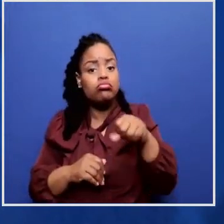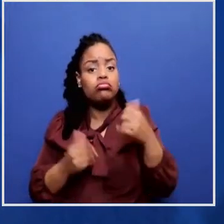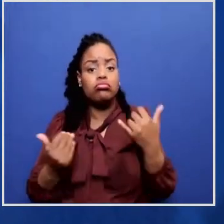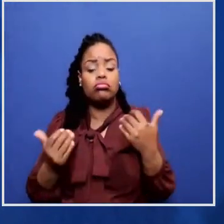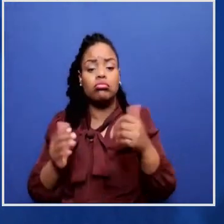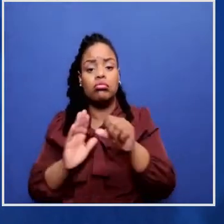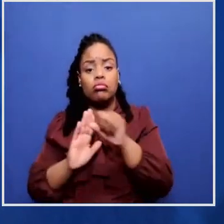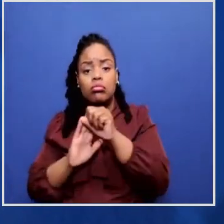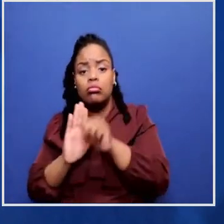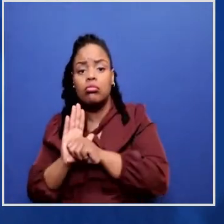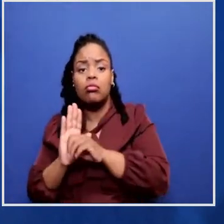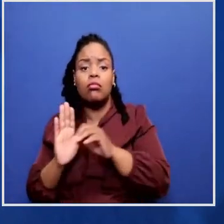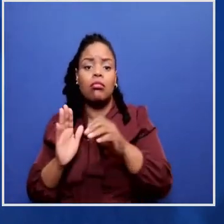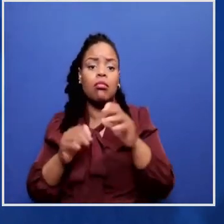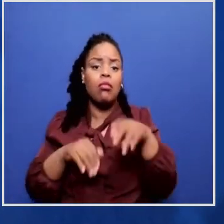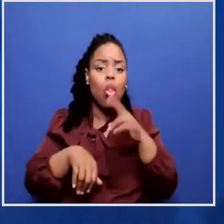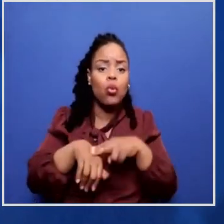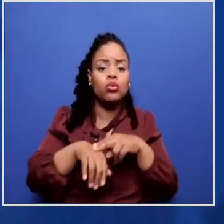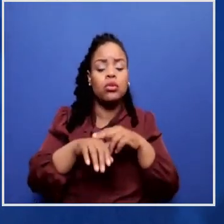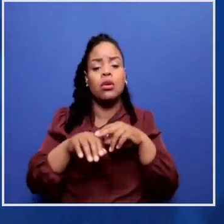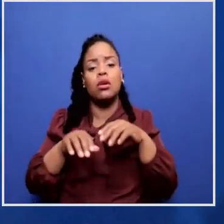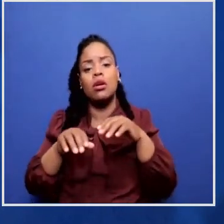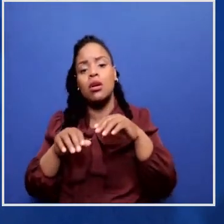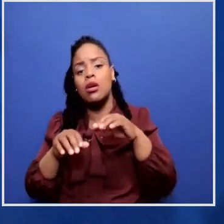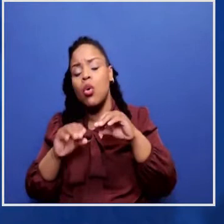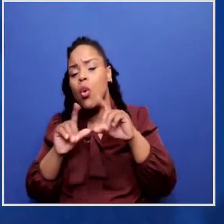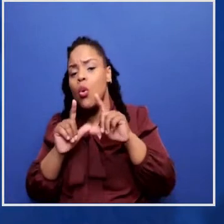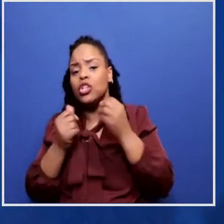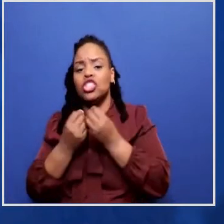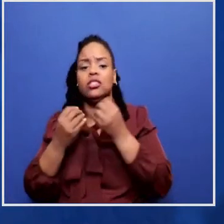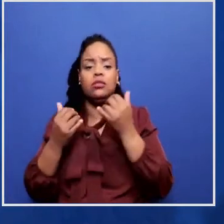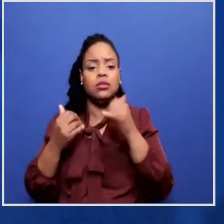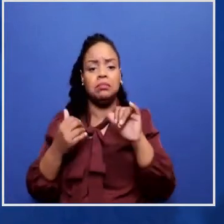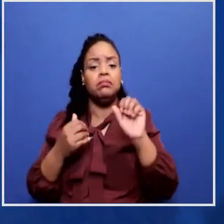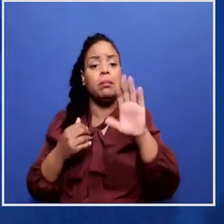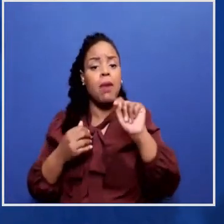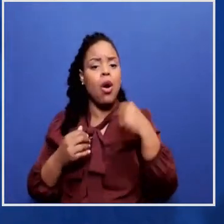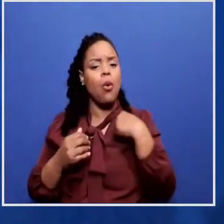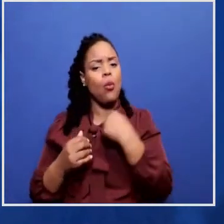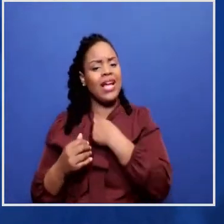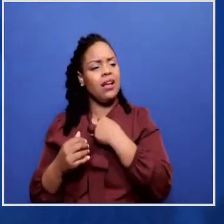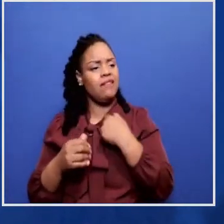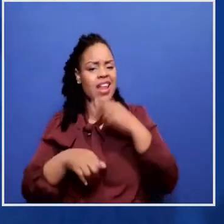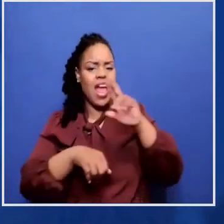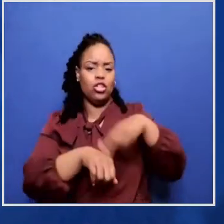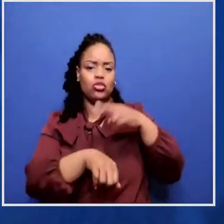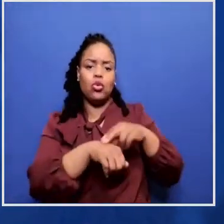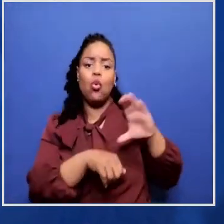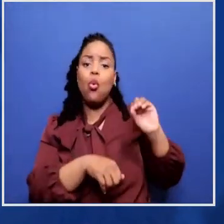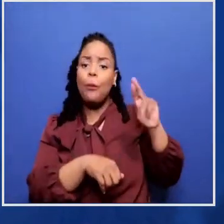STATE, AND LOCAL SERVICE ORGANIZATIONS, WE ALSO HAVE A NUMBER OF CORPORATE SPONSORS